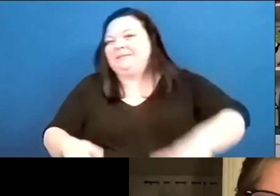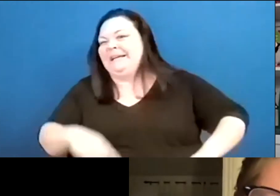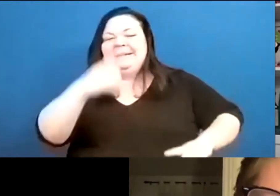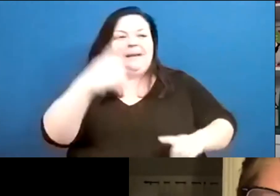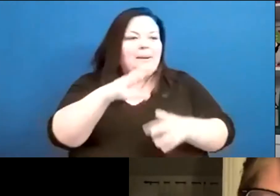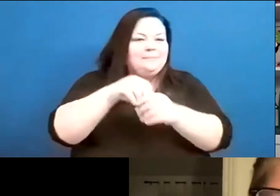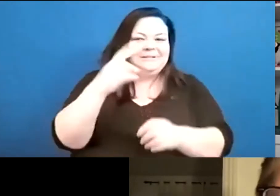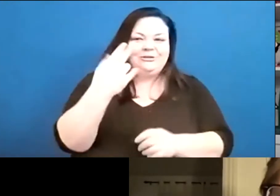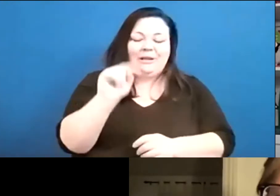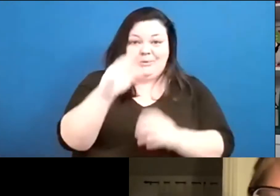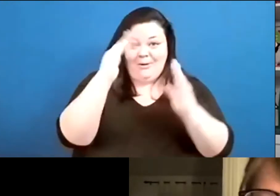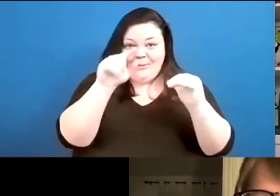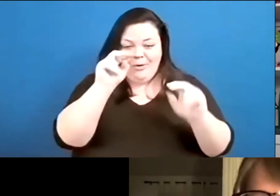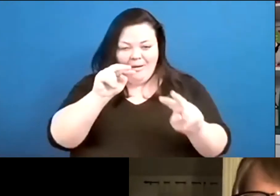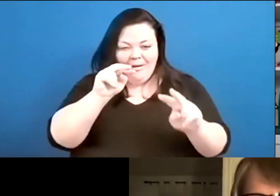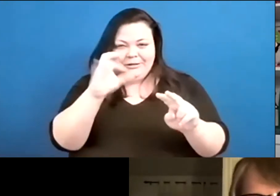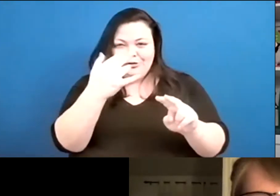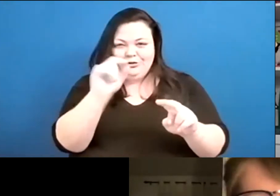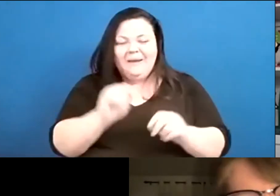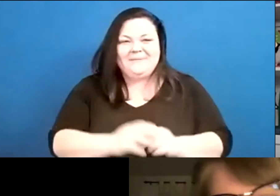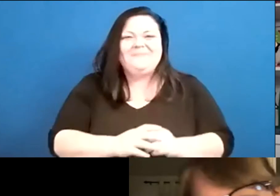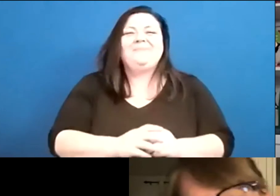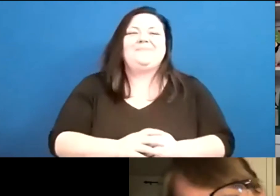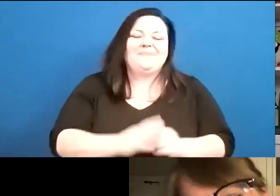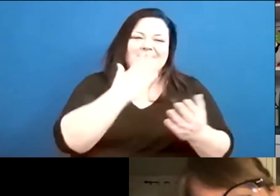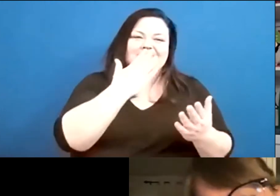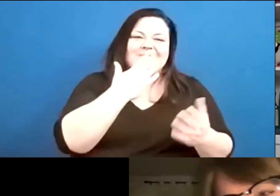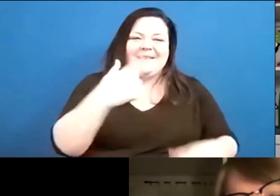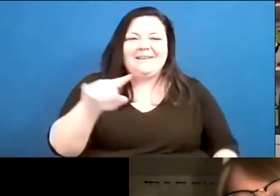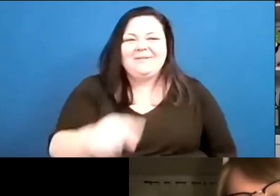hope you're watching it. Um, thank you all, um so yeah I guess